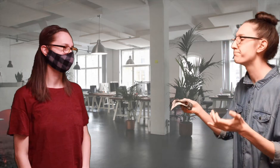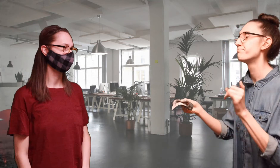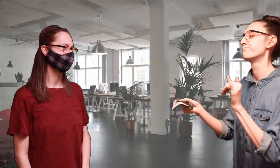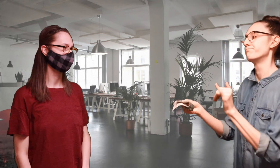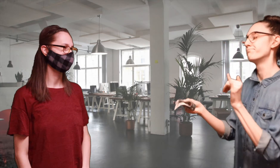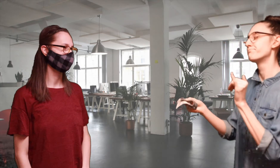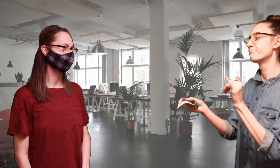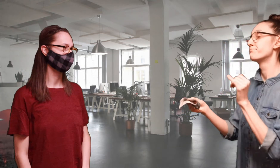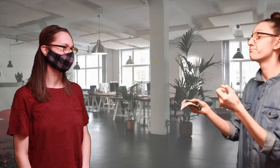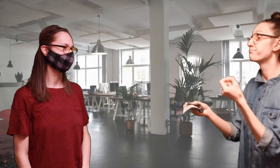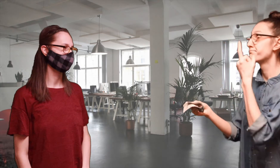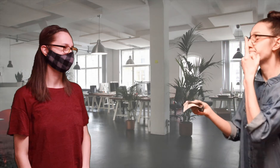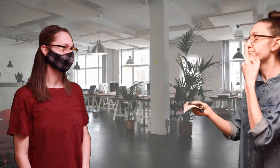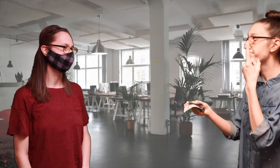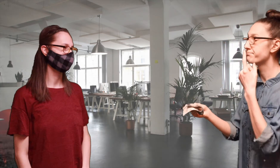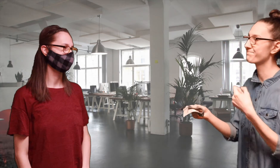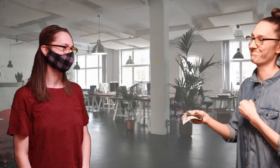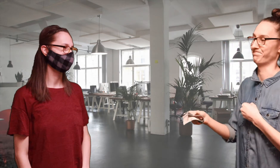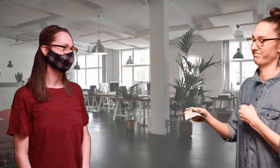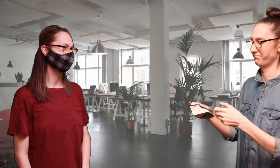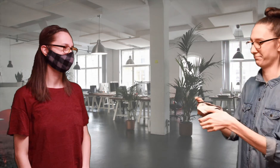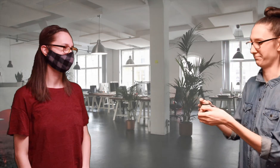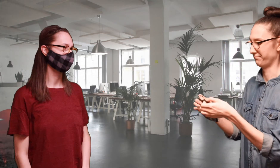Okay, I understand. Sorry